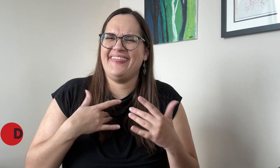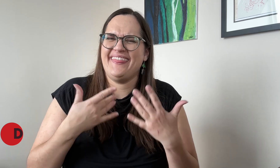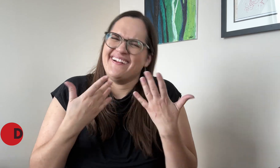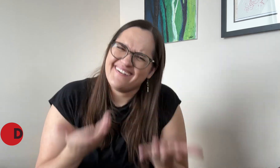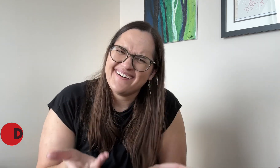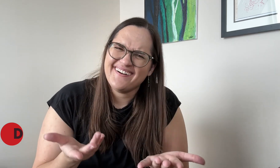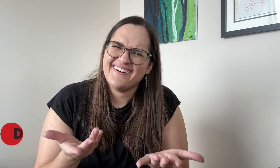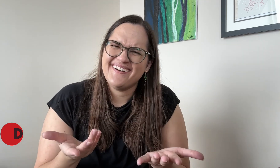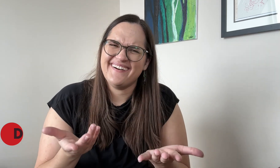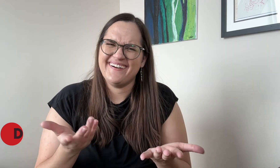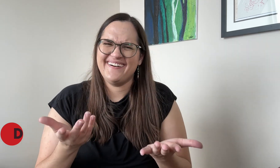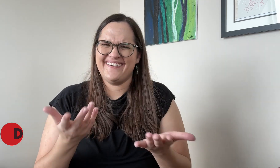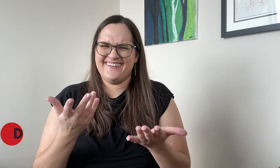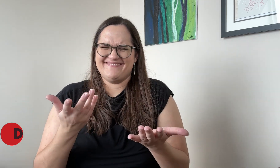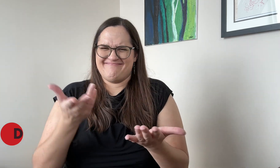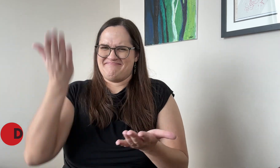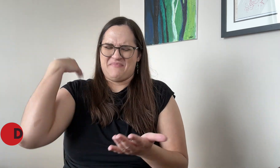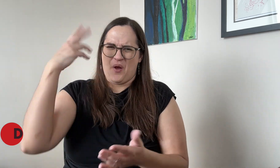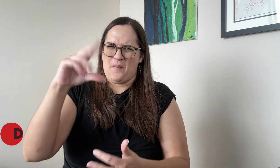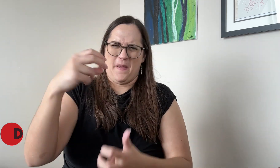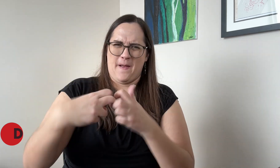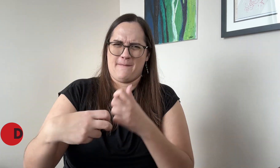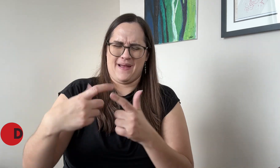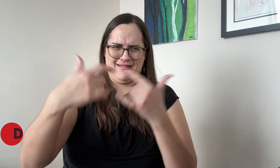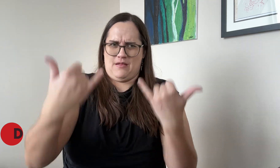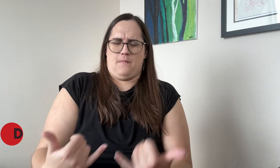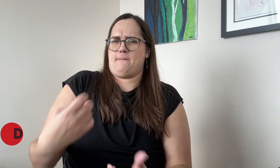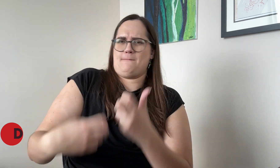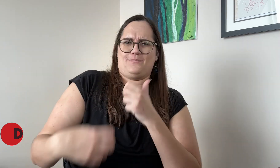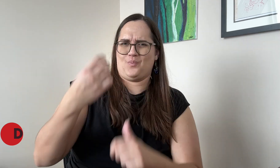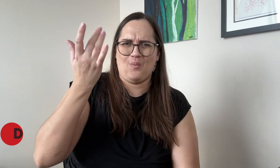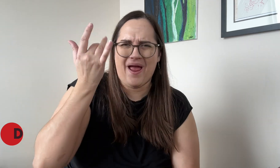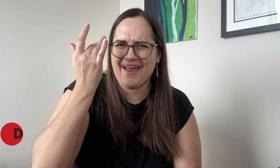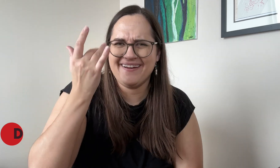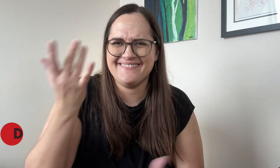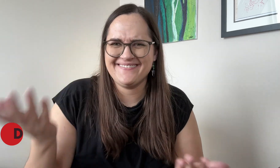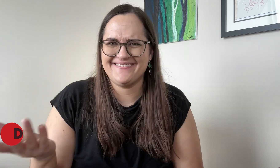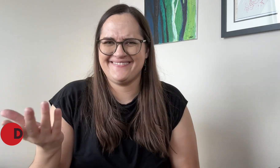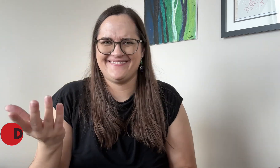In the past I had no problem but now it has become a problem. Why?